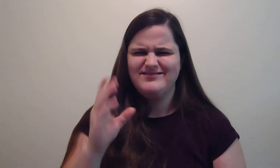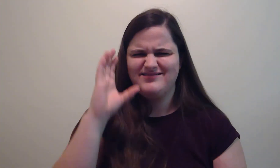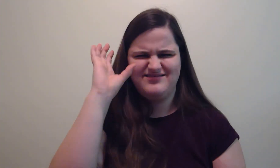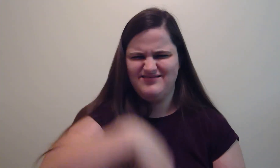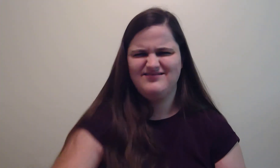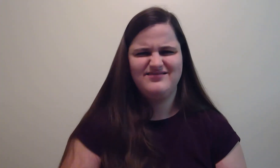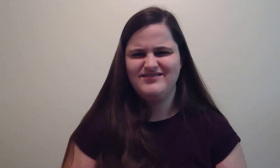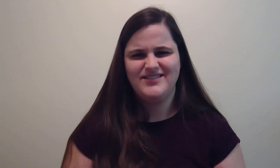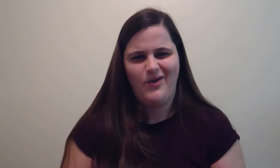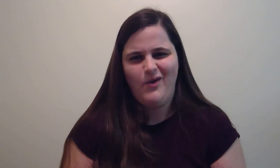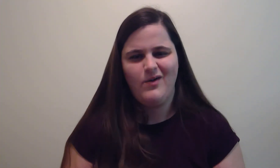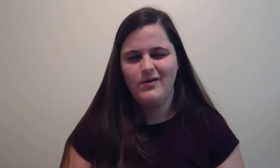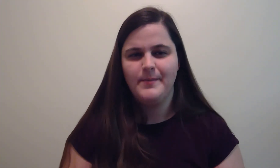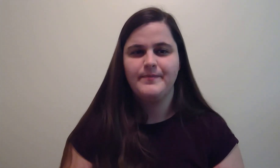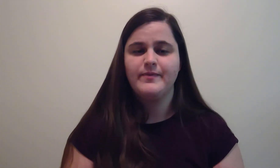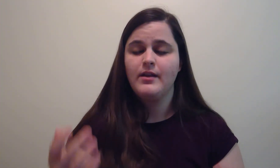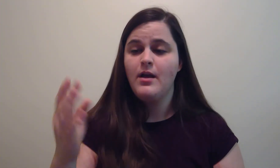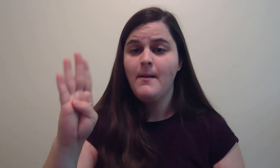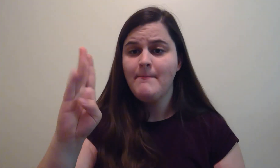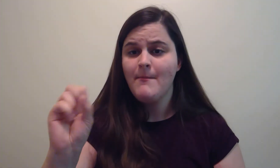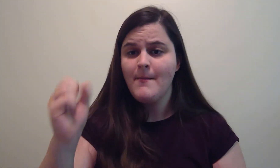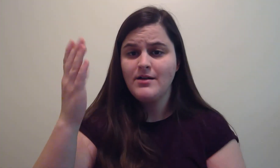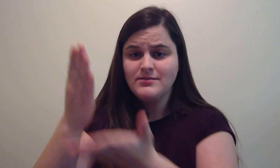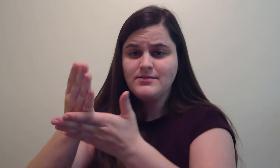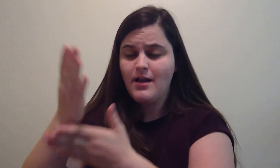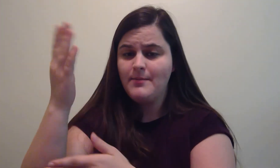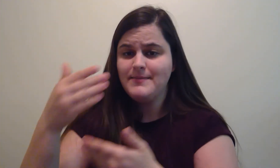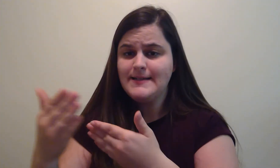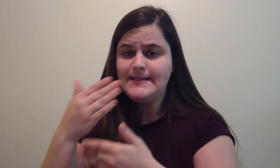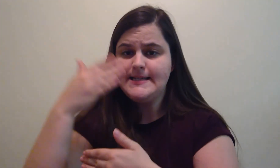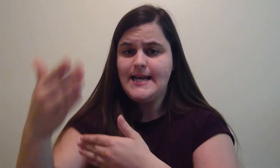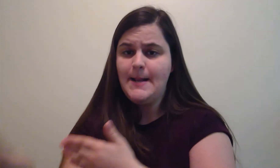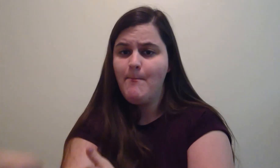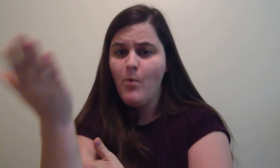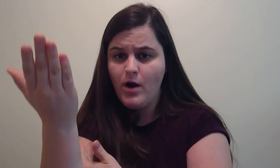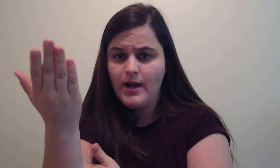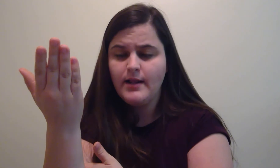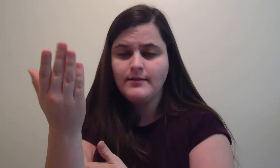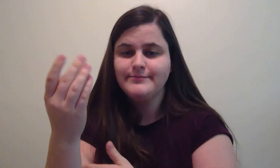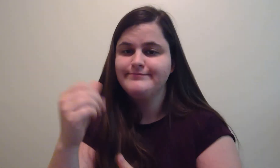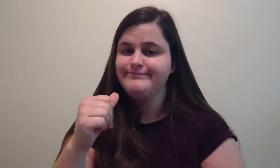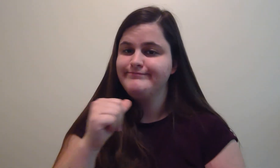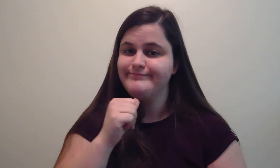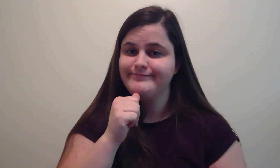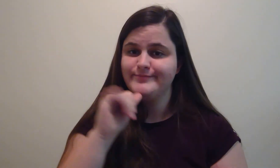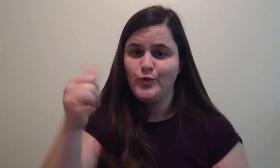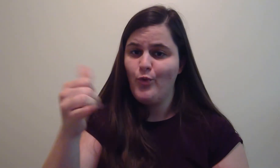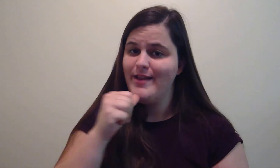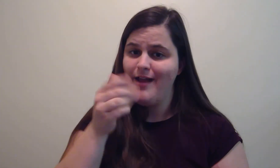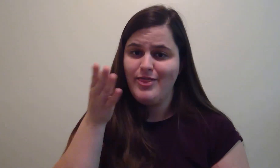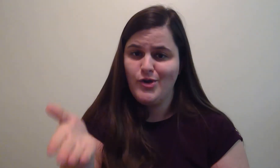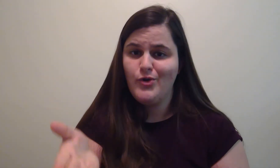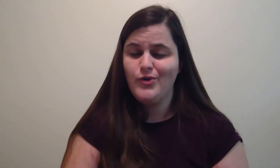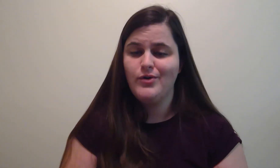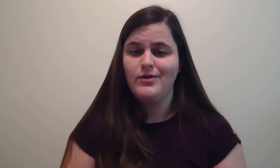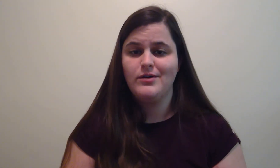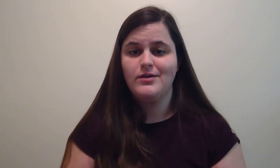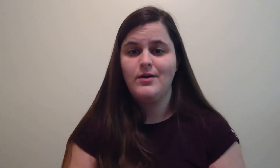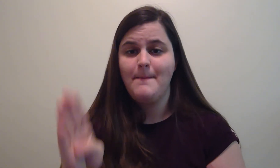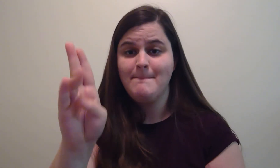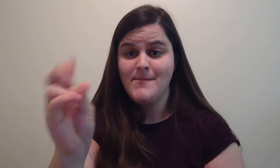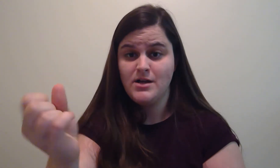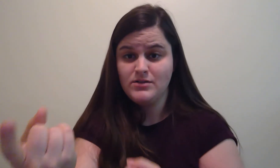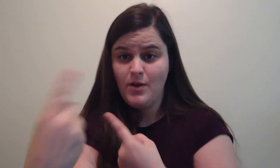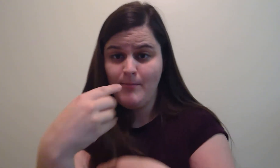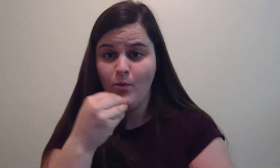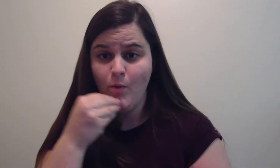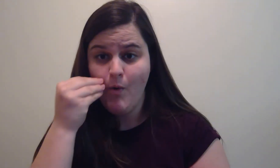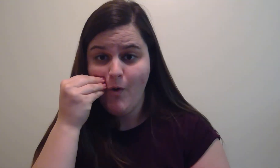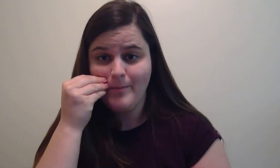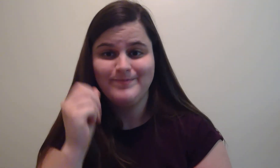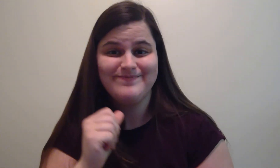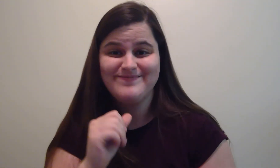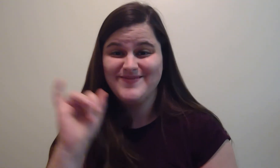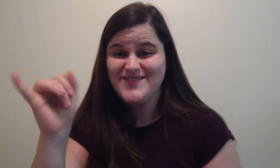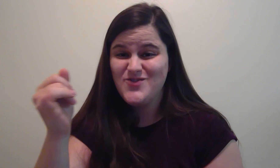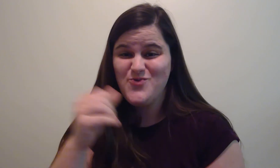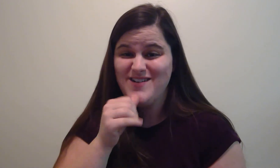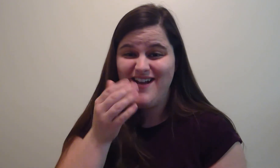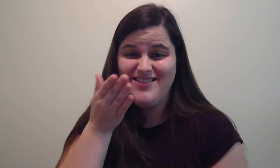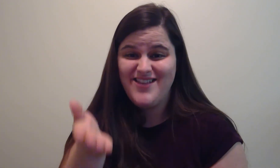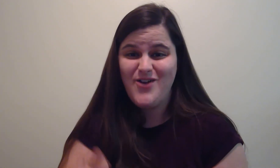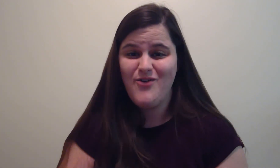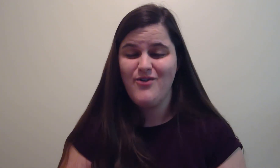weird. She didn't show up at the bus stop the next morning and didn't ride the bus home that afternoon,